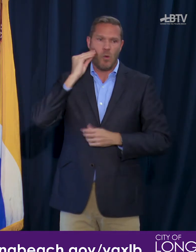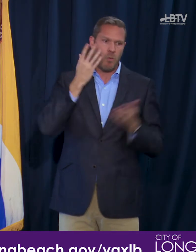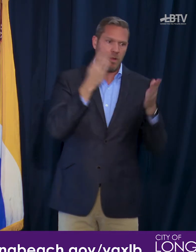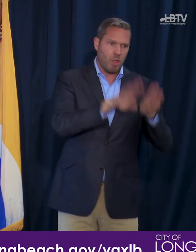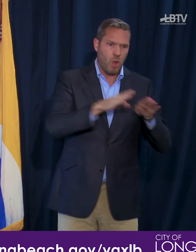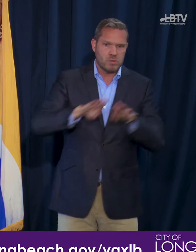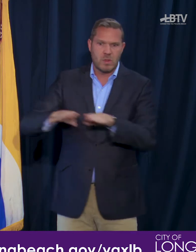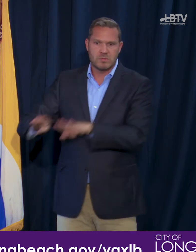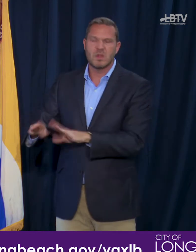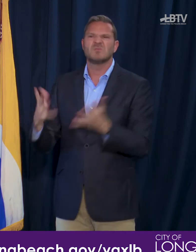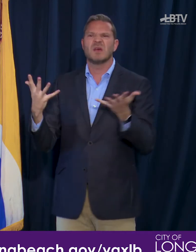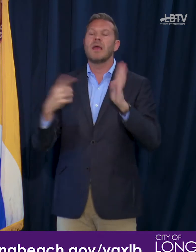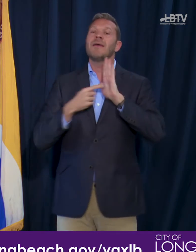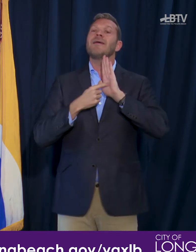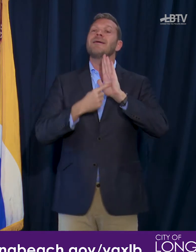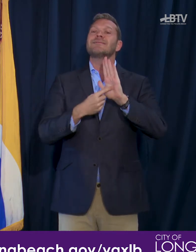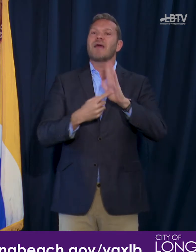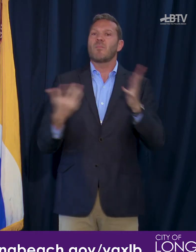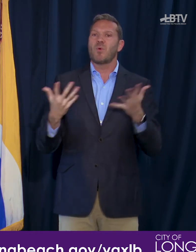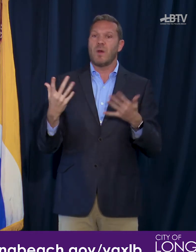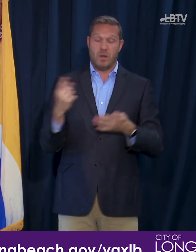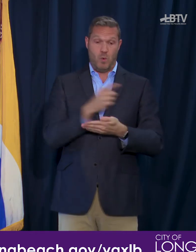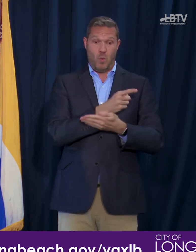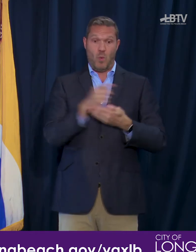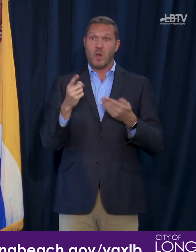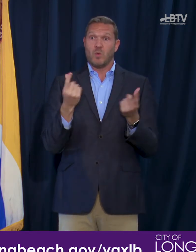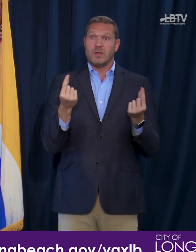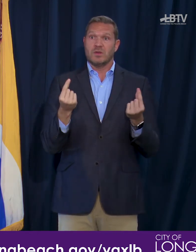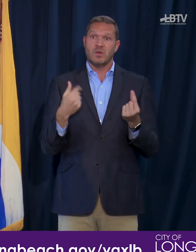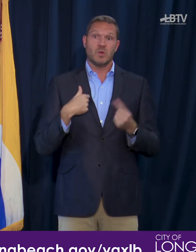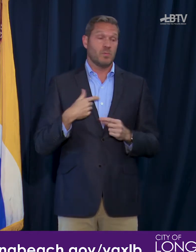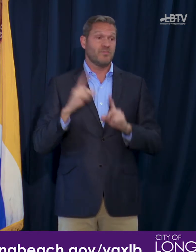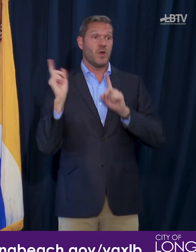Let's say for an example in one week, you go out to dinner three times.